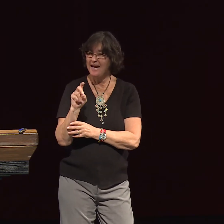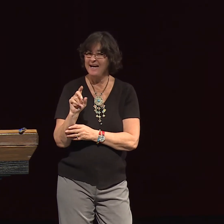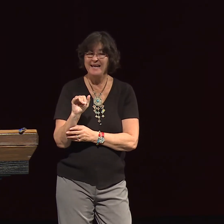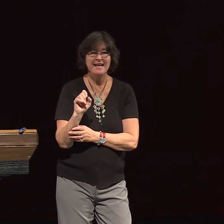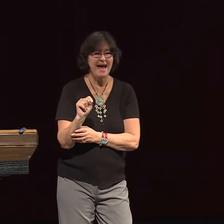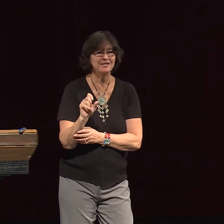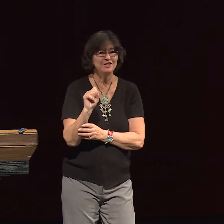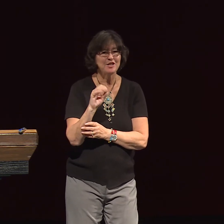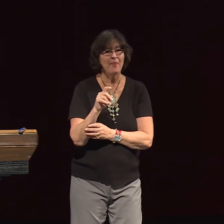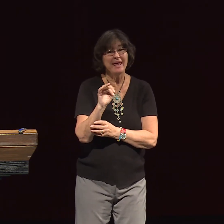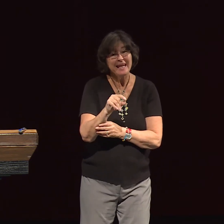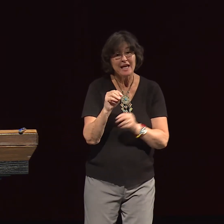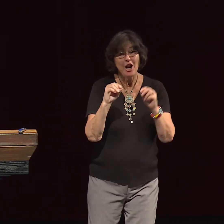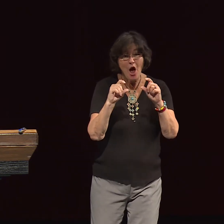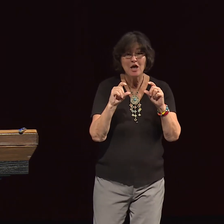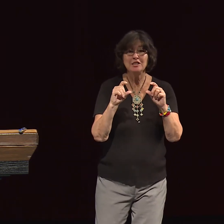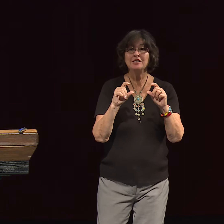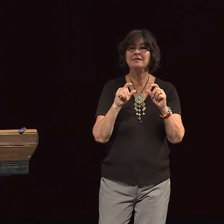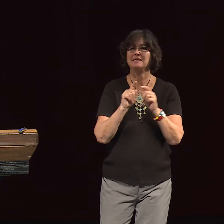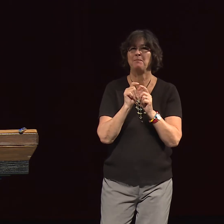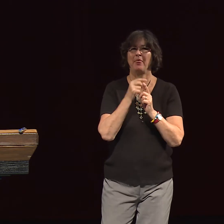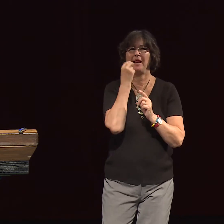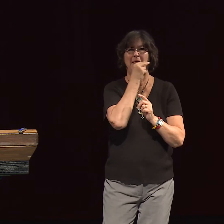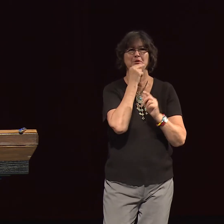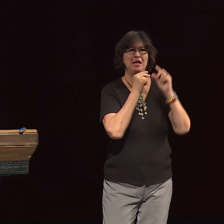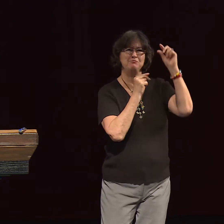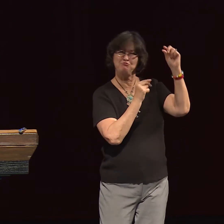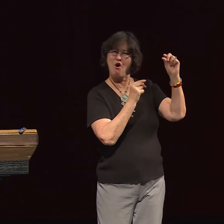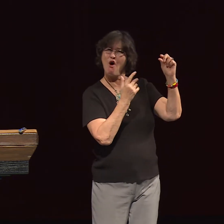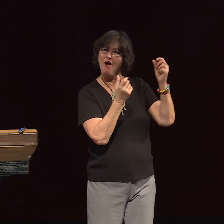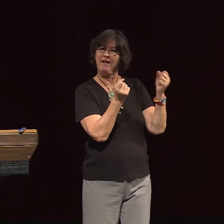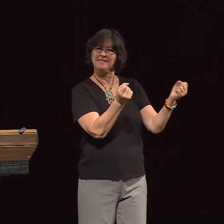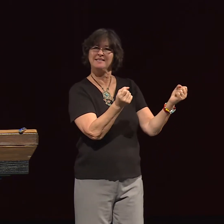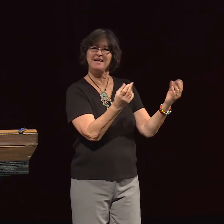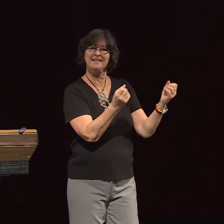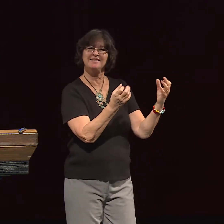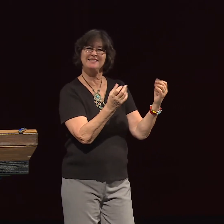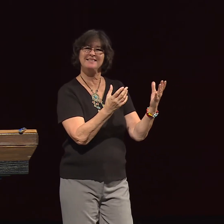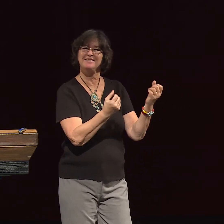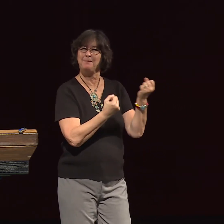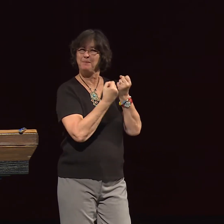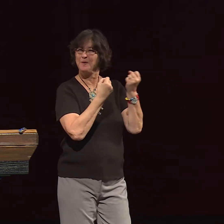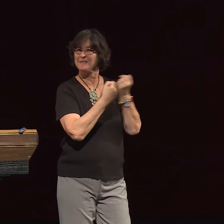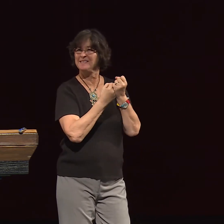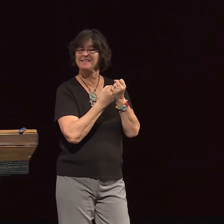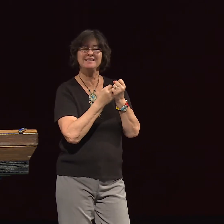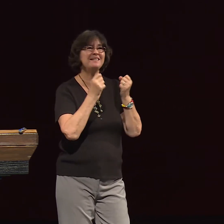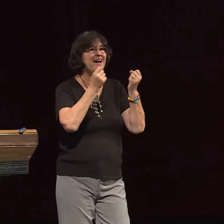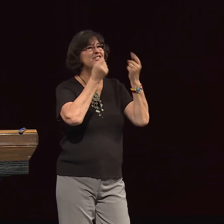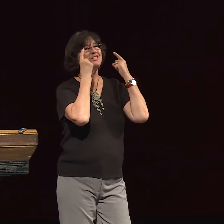and they're not that coordinated yet. And so their access to lip-reading is very limited.